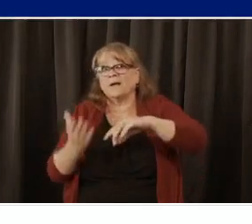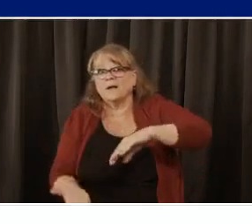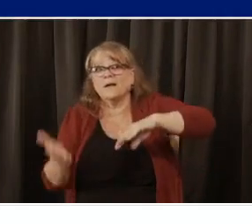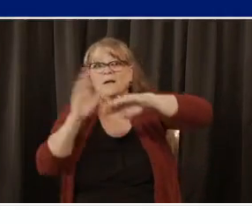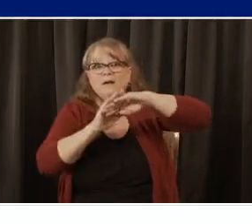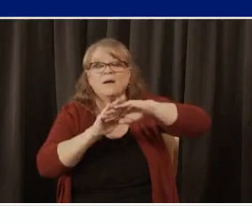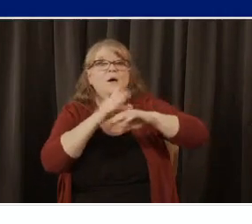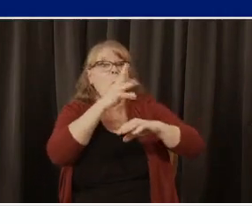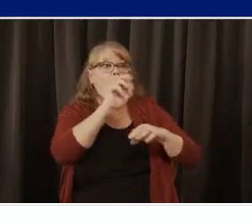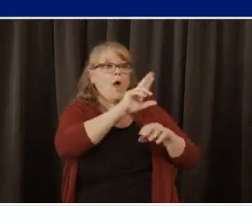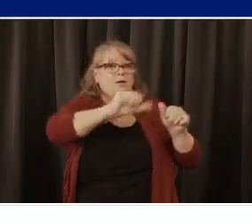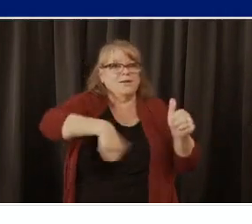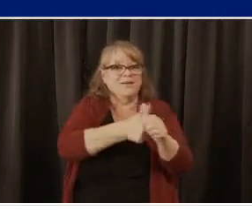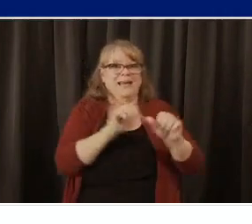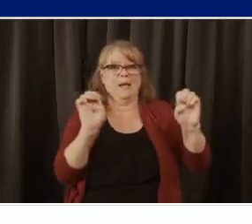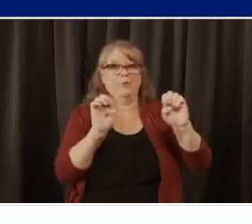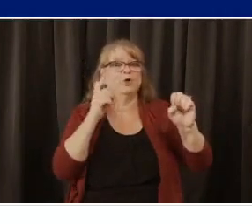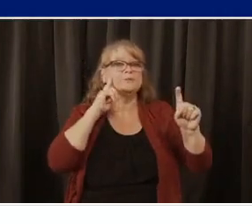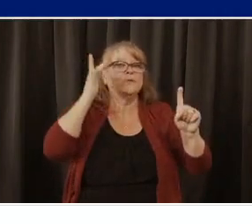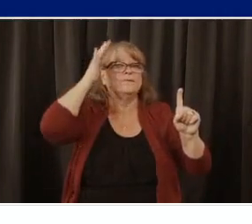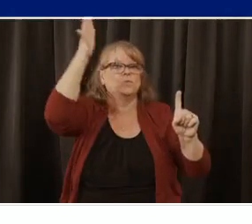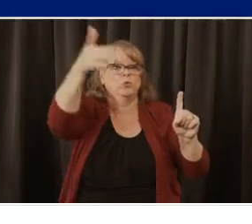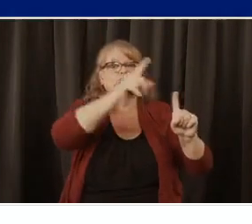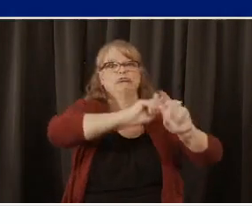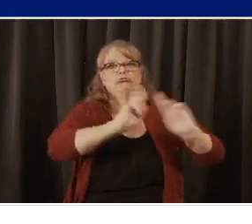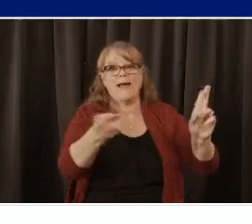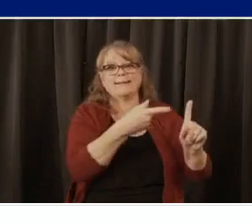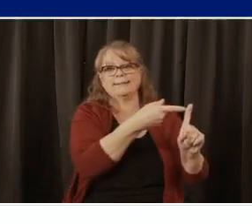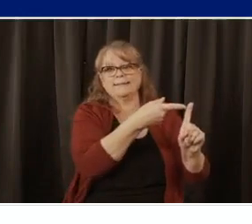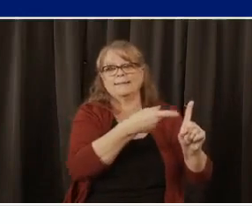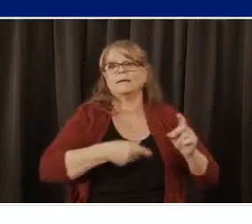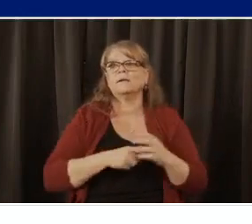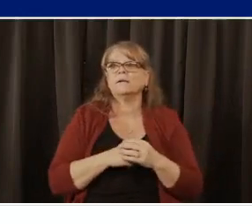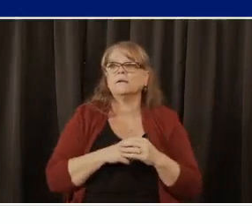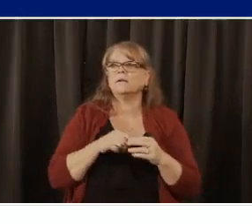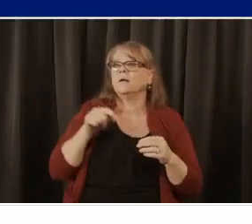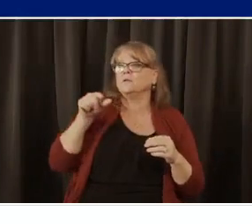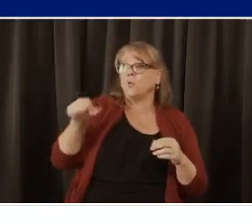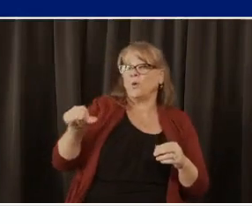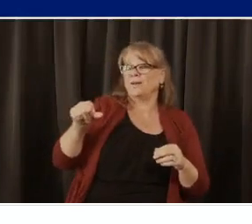mask program. We have provided K and 95 miles to all school staff,